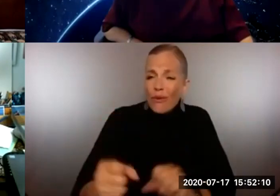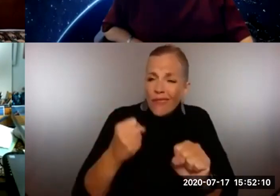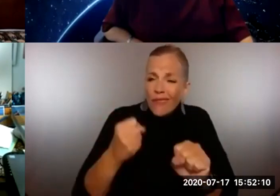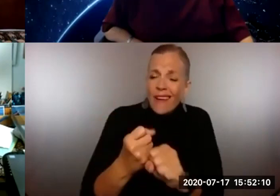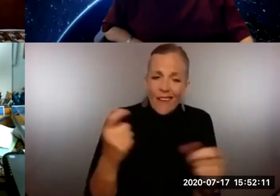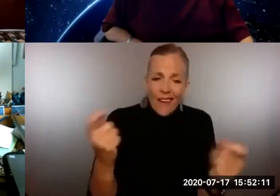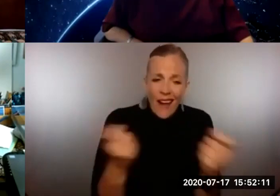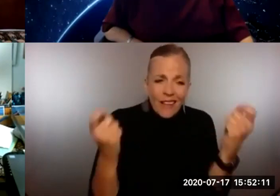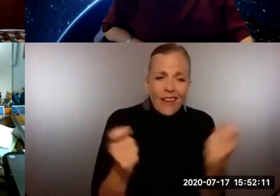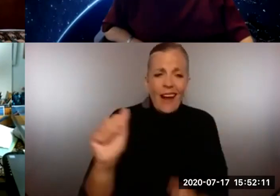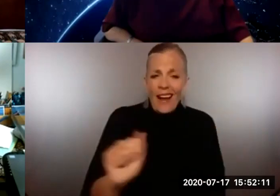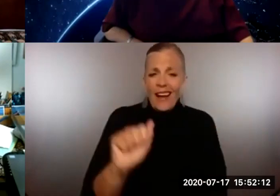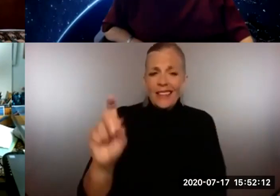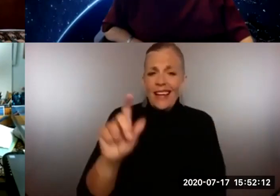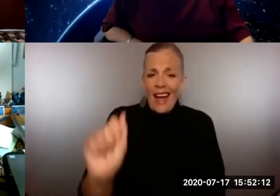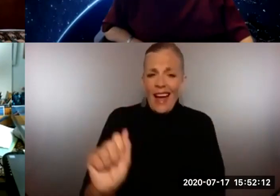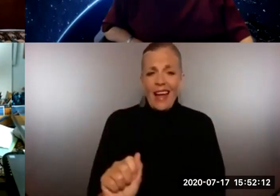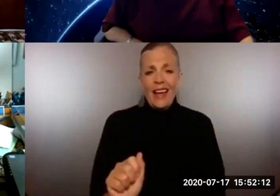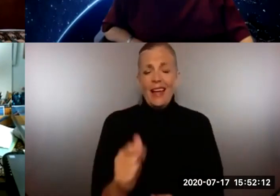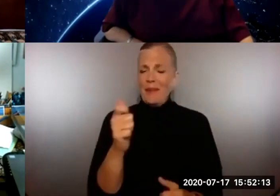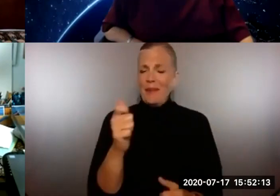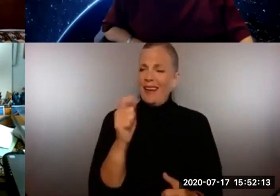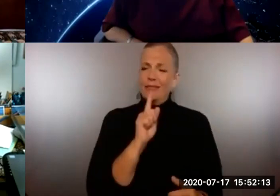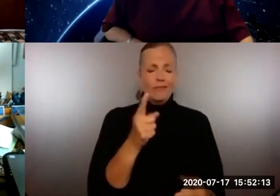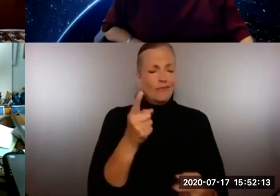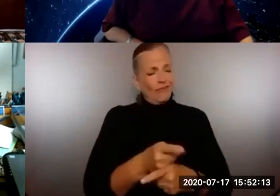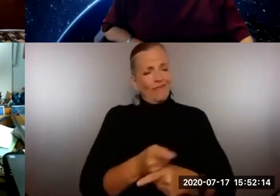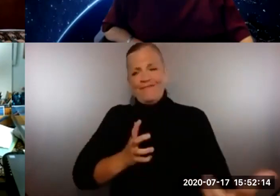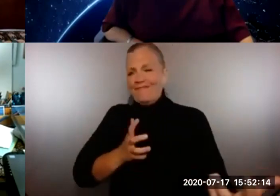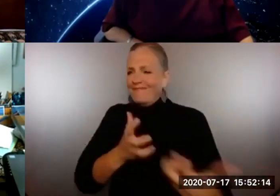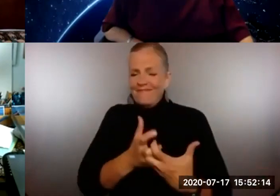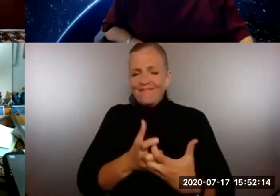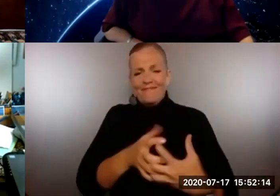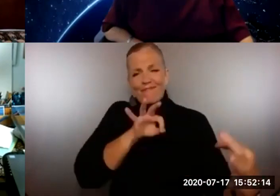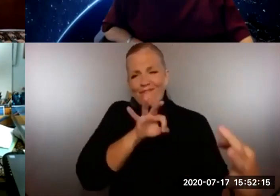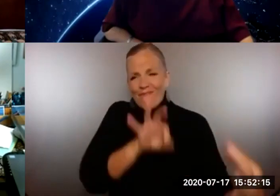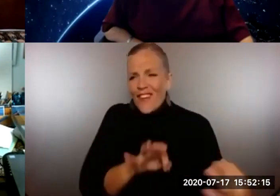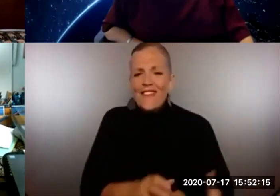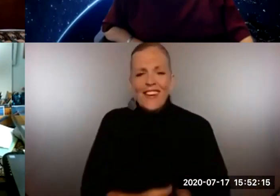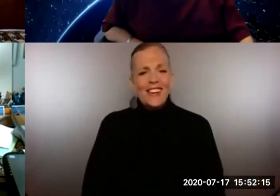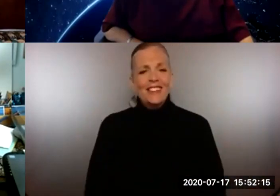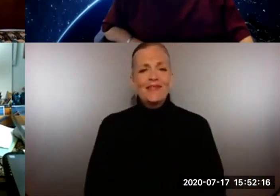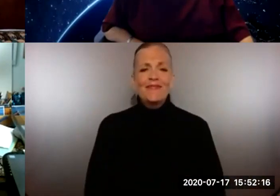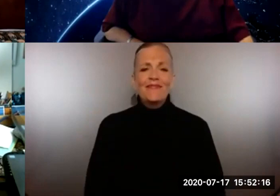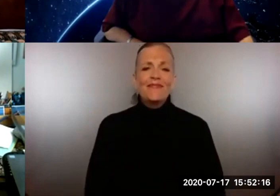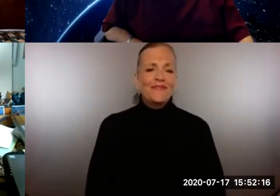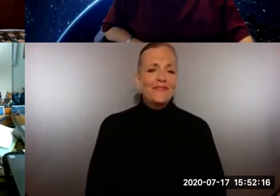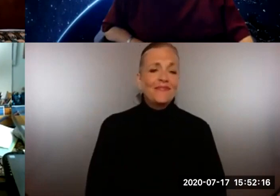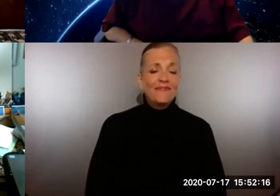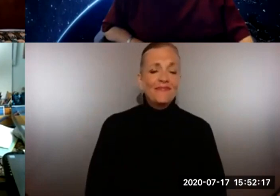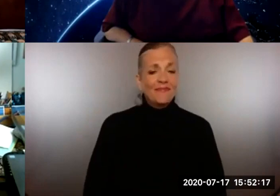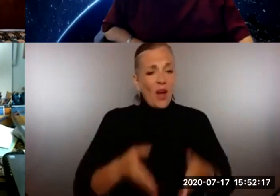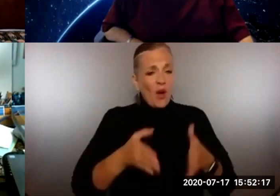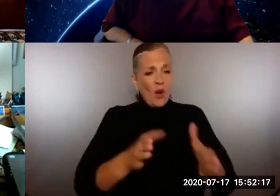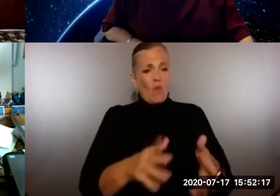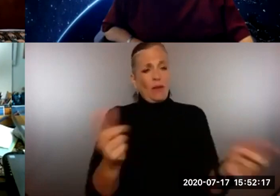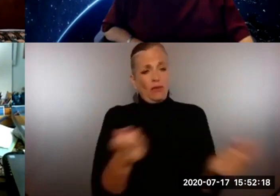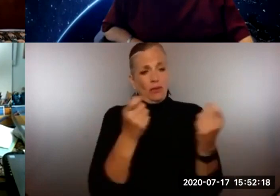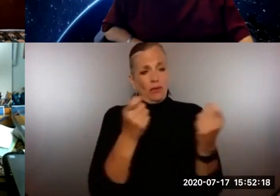because it is so fitting a way to celebrate the achievements of the law to date.